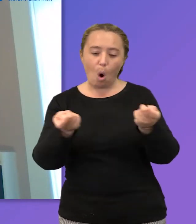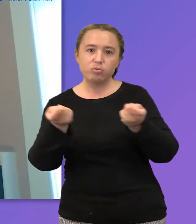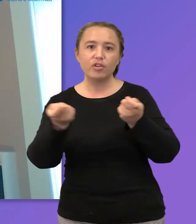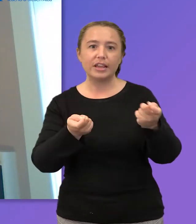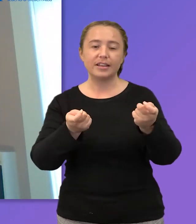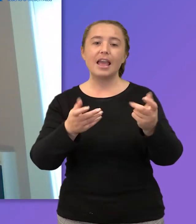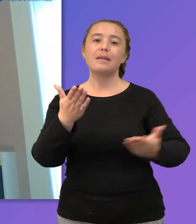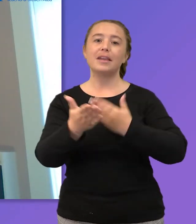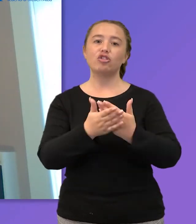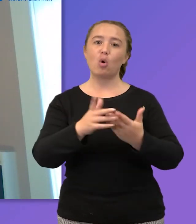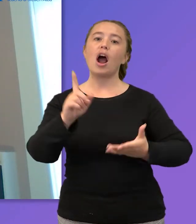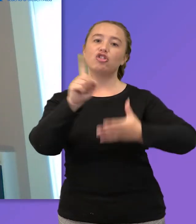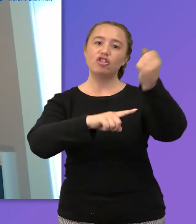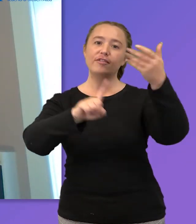continuing to meet our key performance indicators.